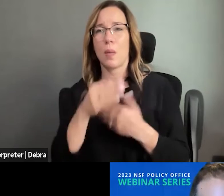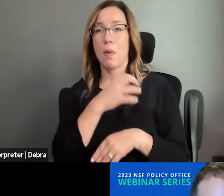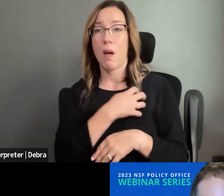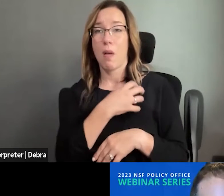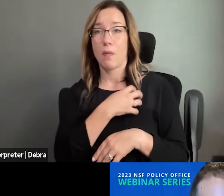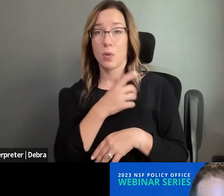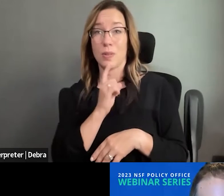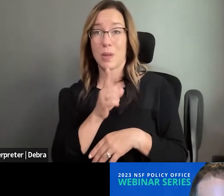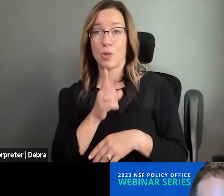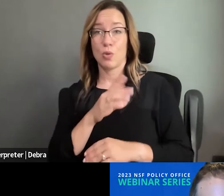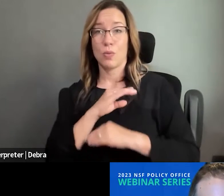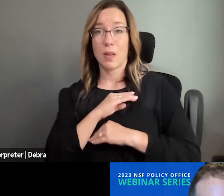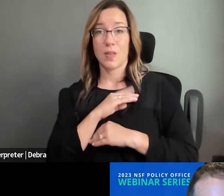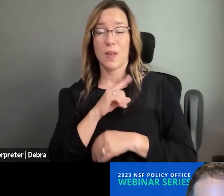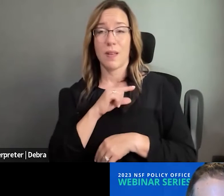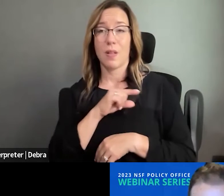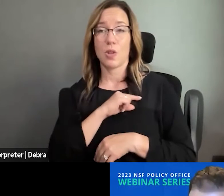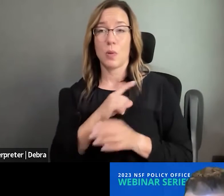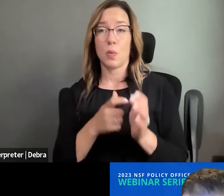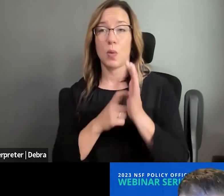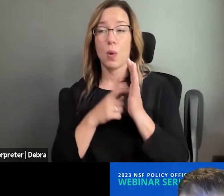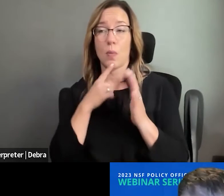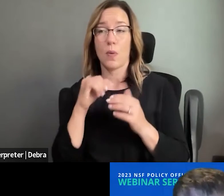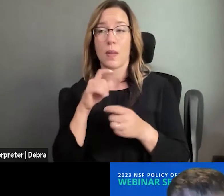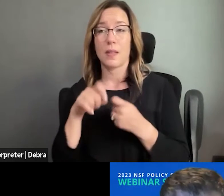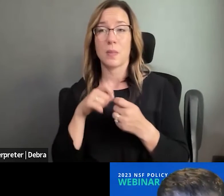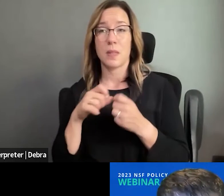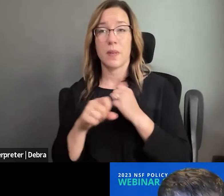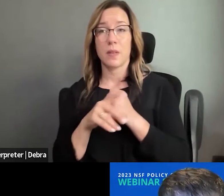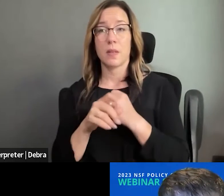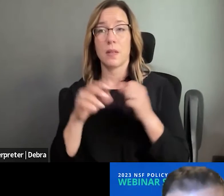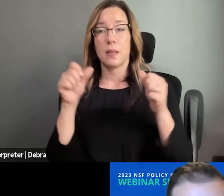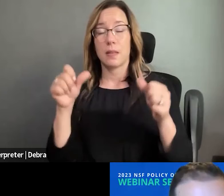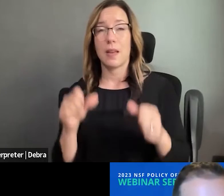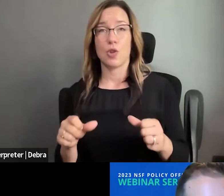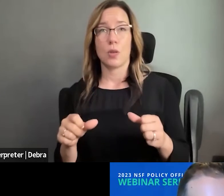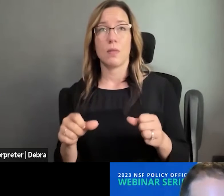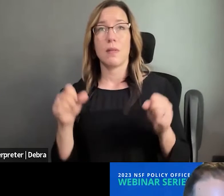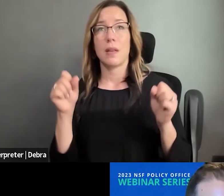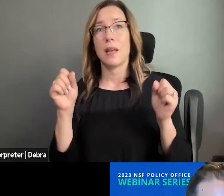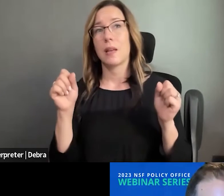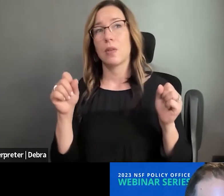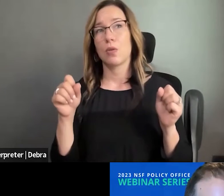the eligibility requirements of that particular solicitation, because it could get pretty